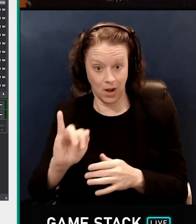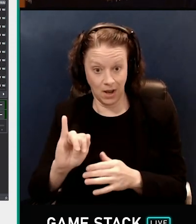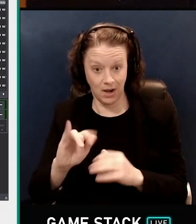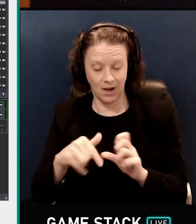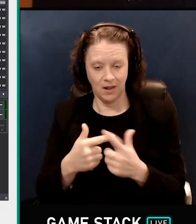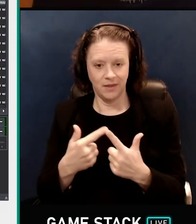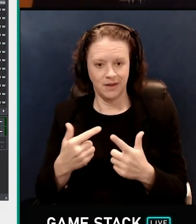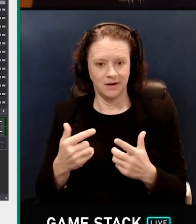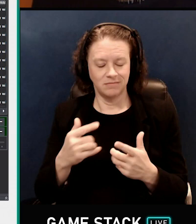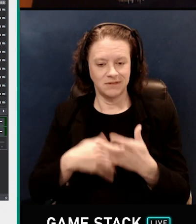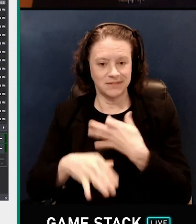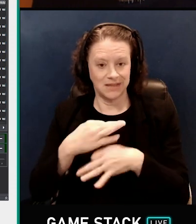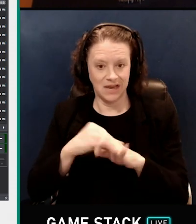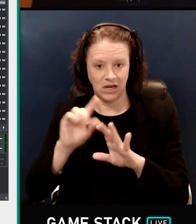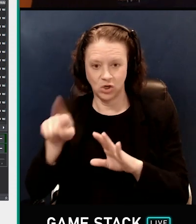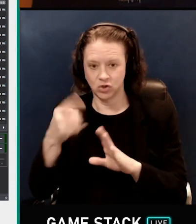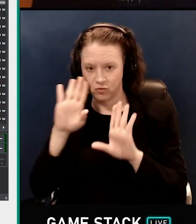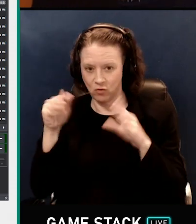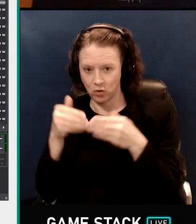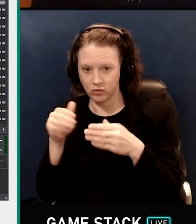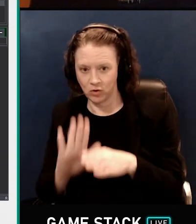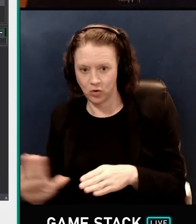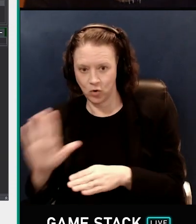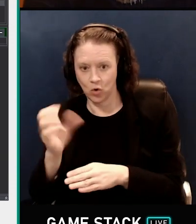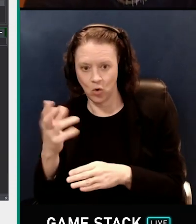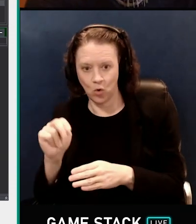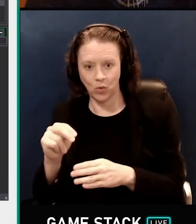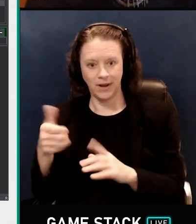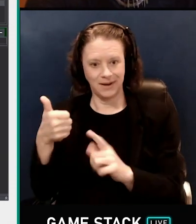Just have to focus on your own game specific urges